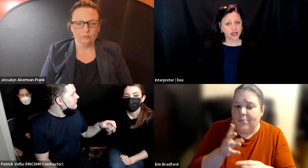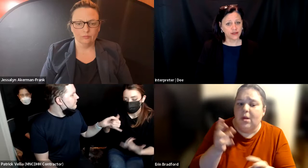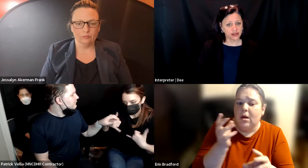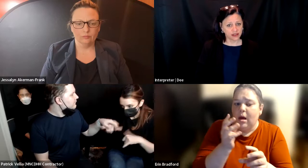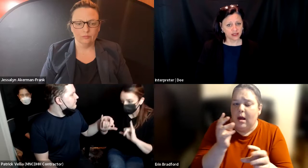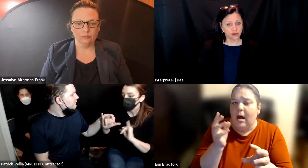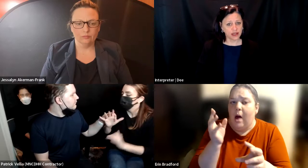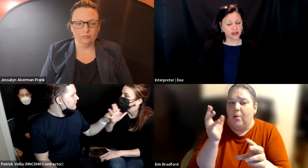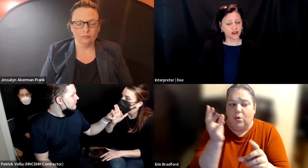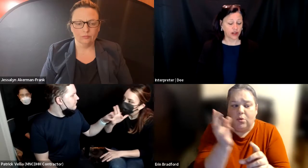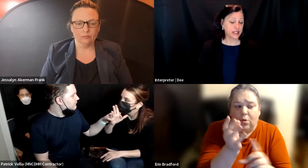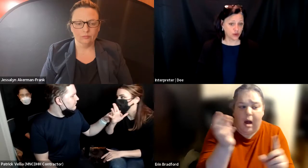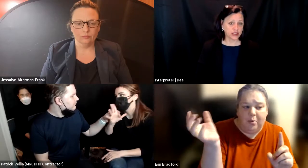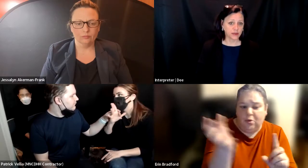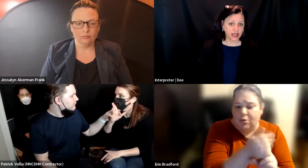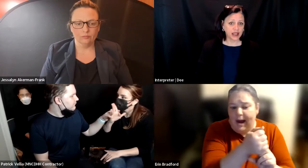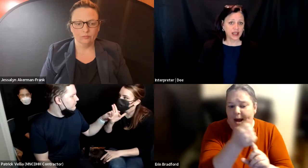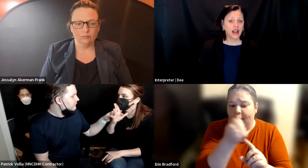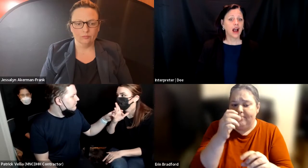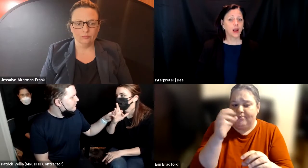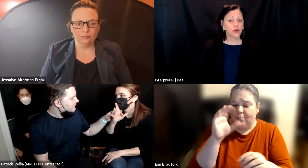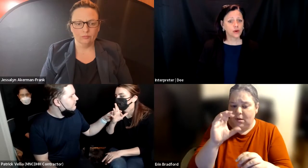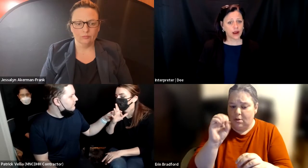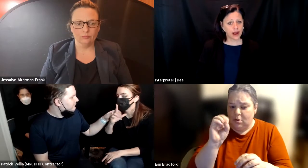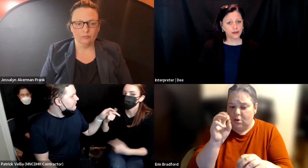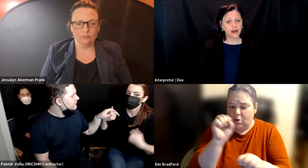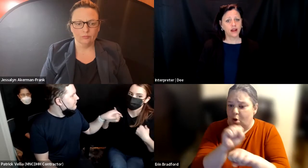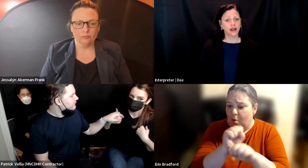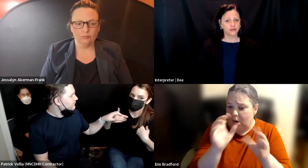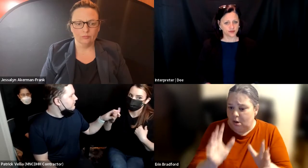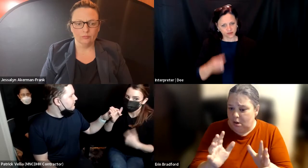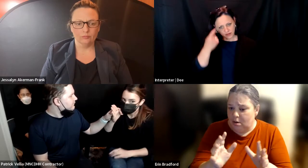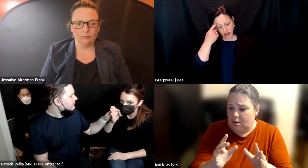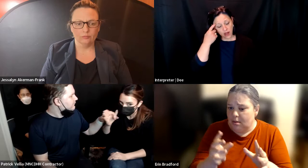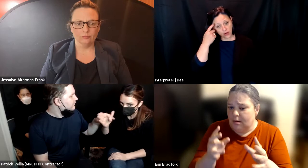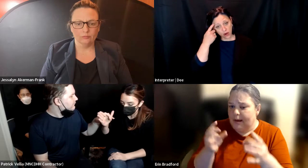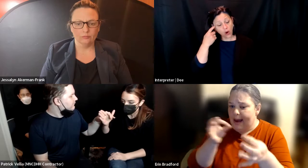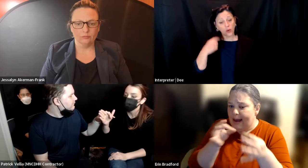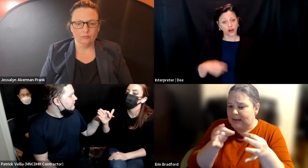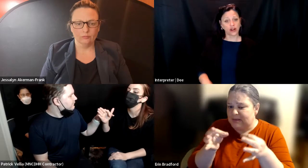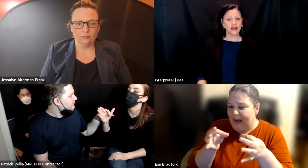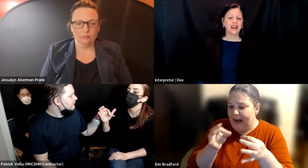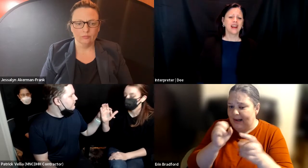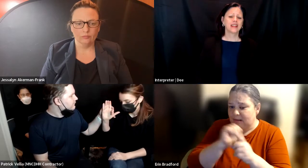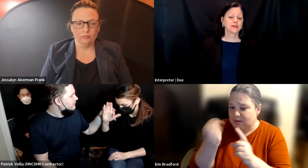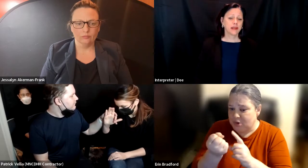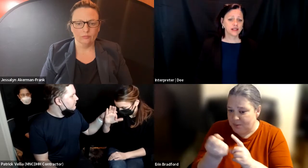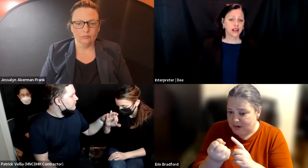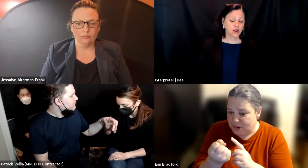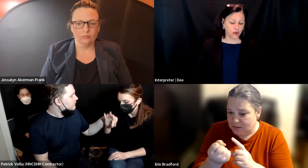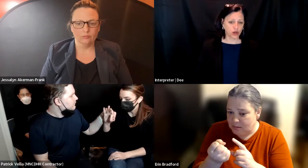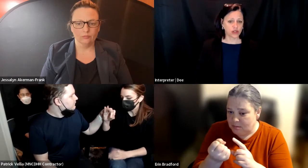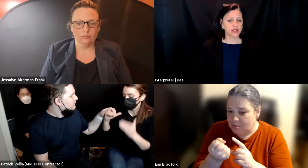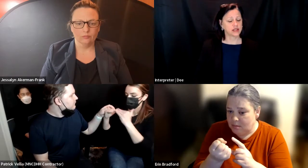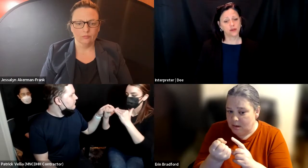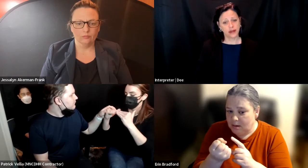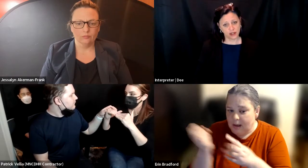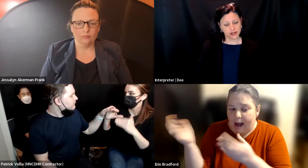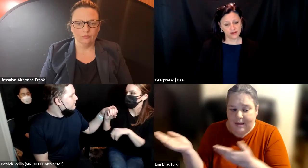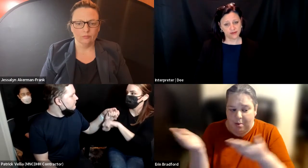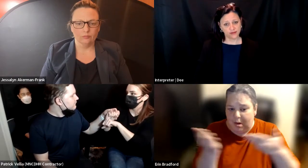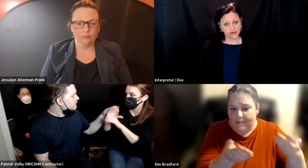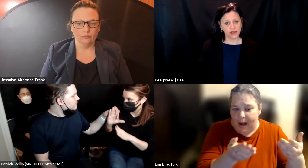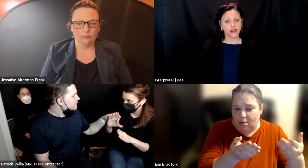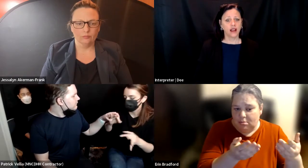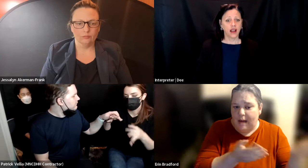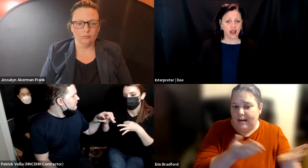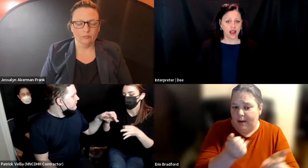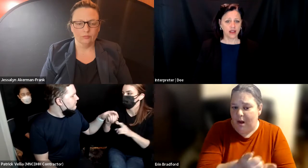There are a few people, however, that try to speak louder and I explain, I'm sorry, I can't hear you.